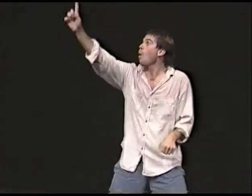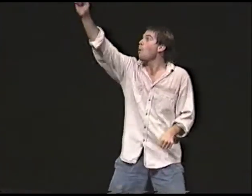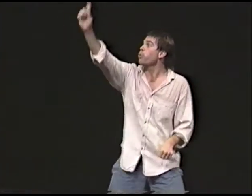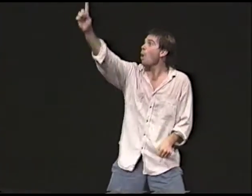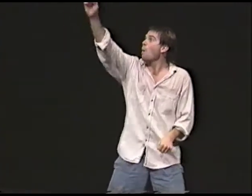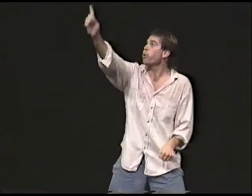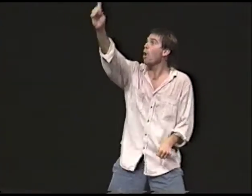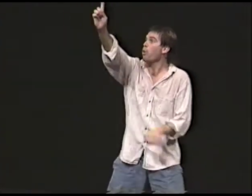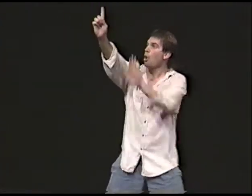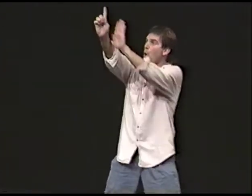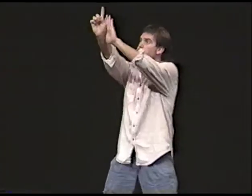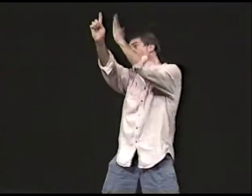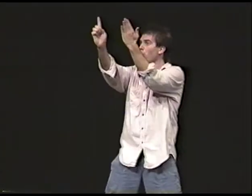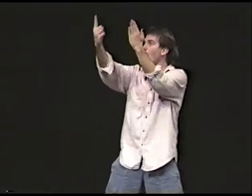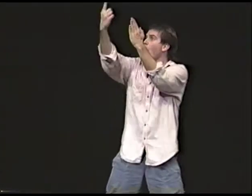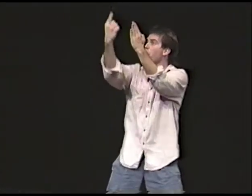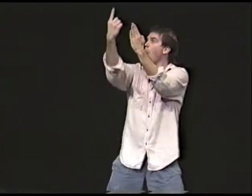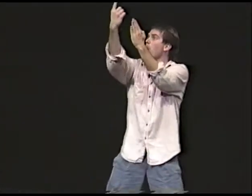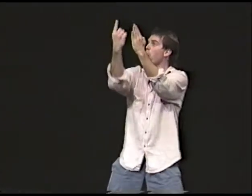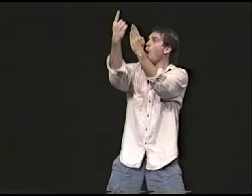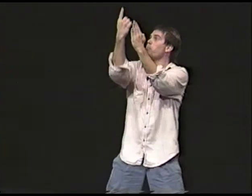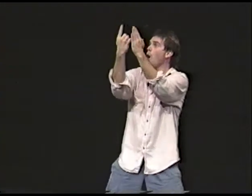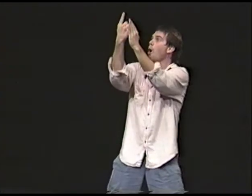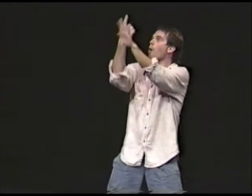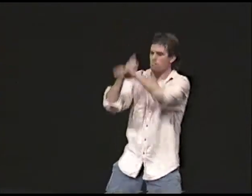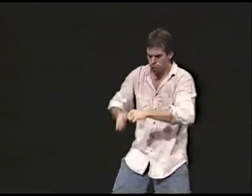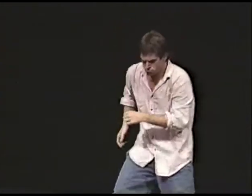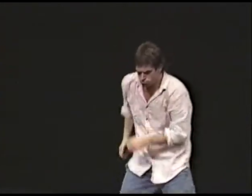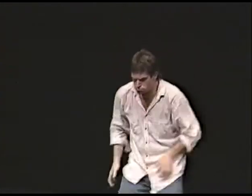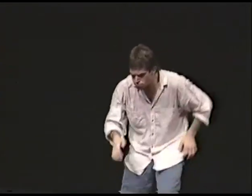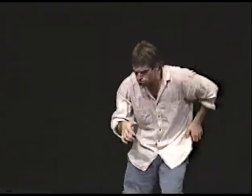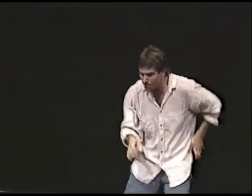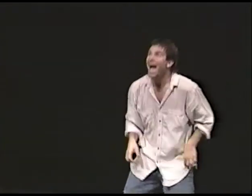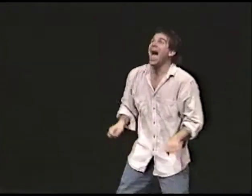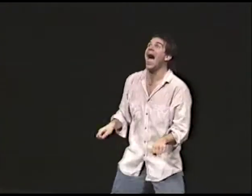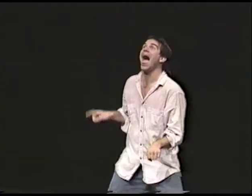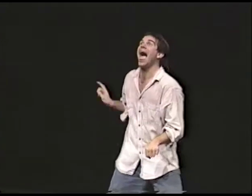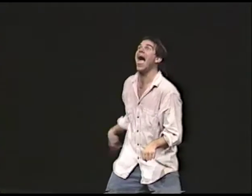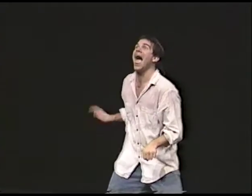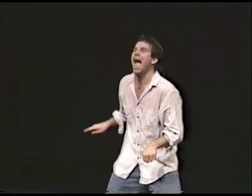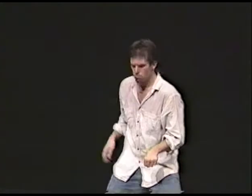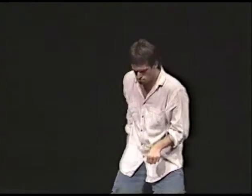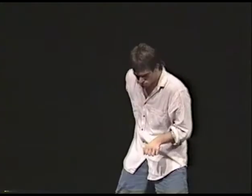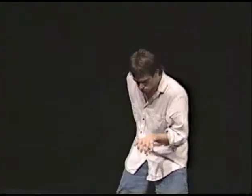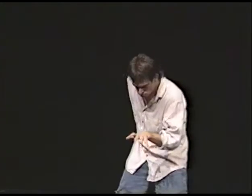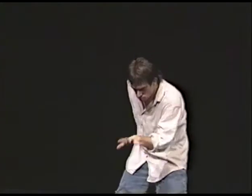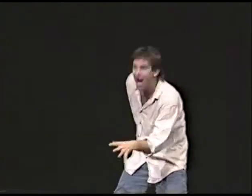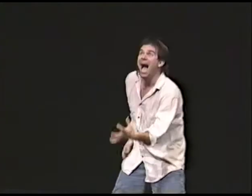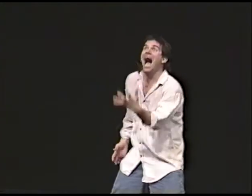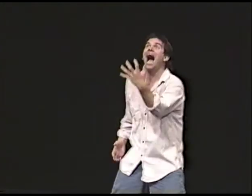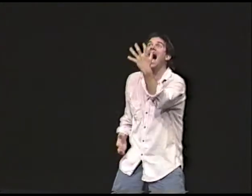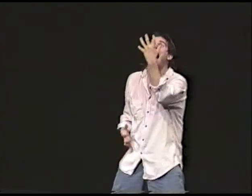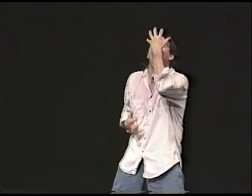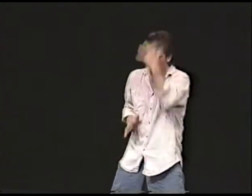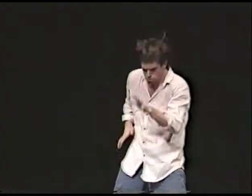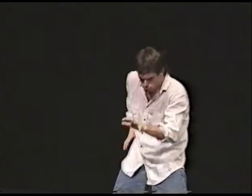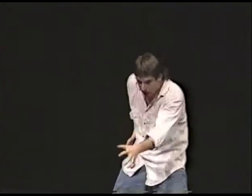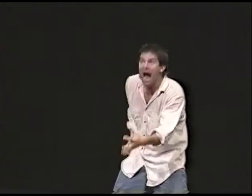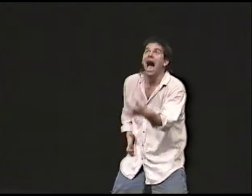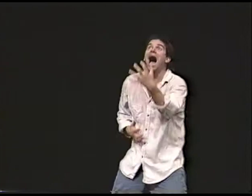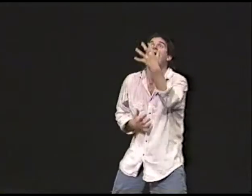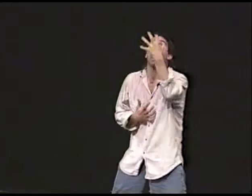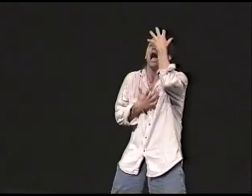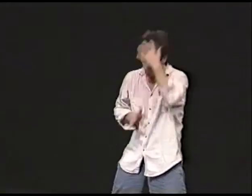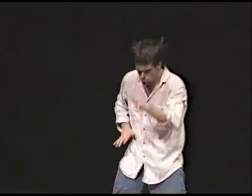by a green-clad patron whose hand's colder